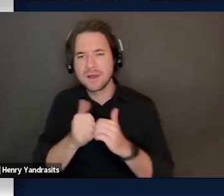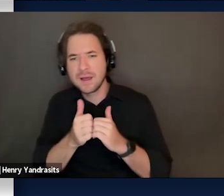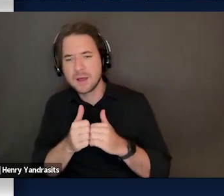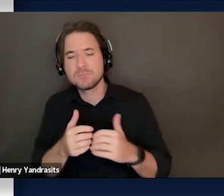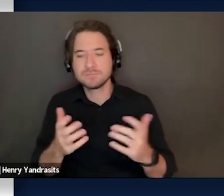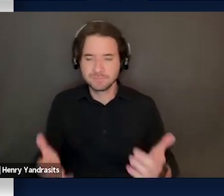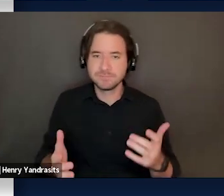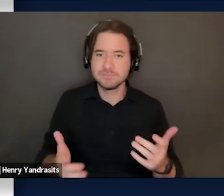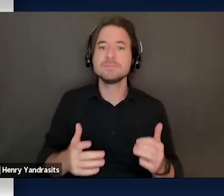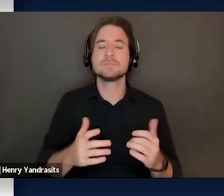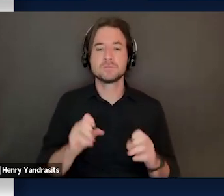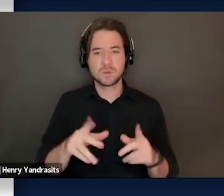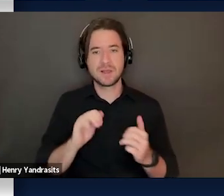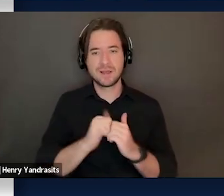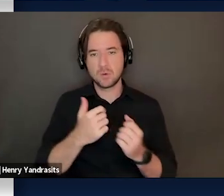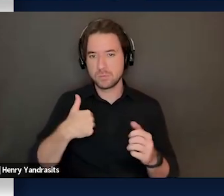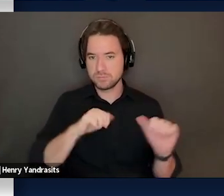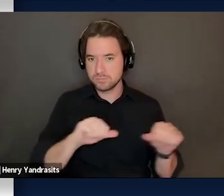And so thinking about how can we change that so people have.